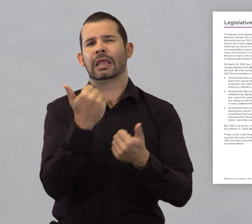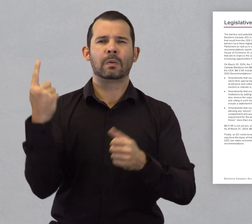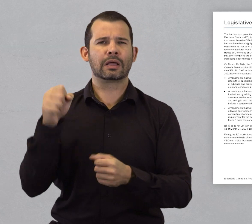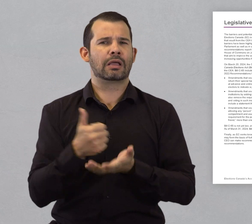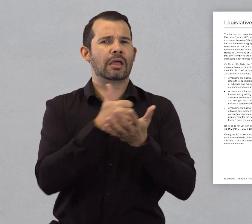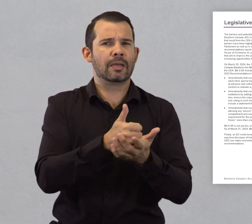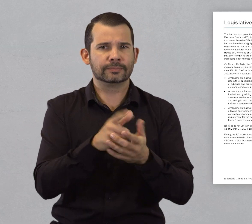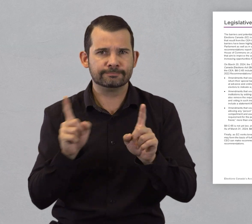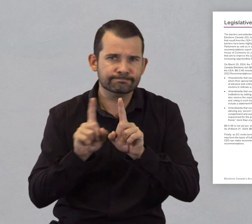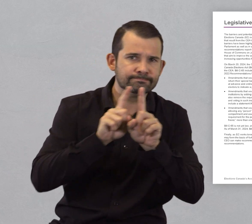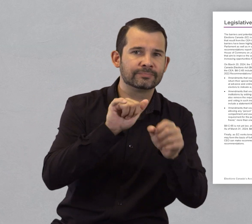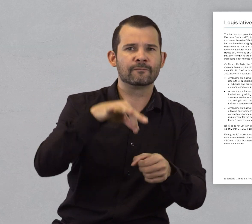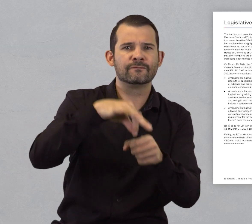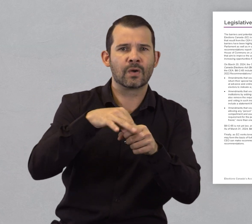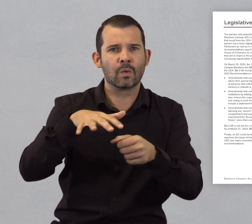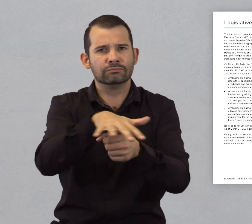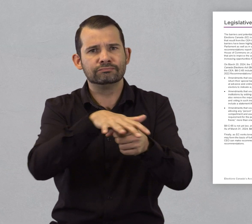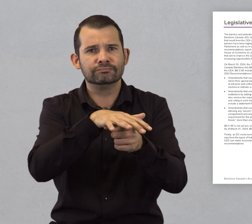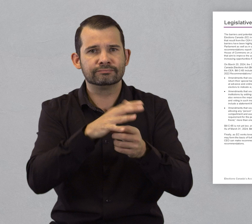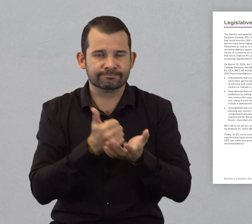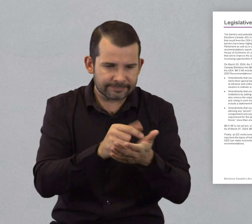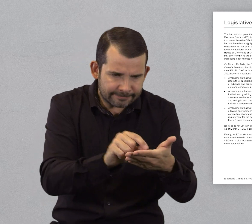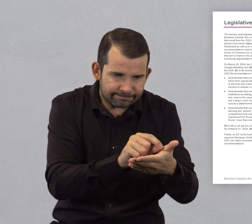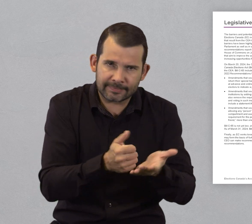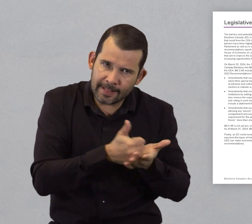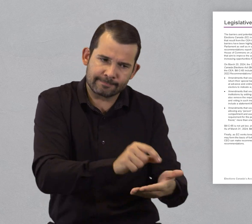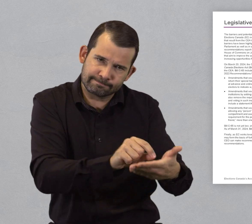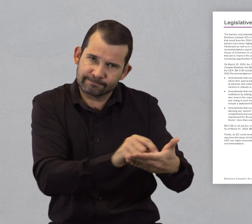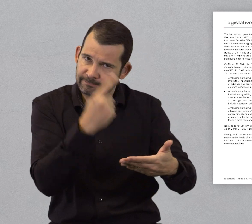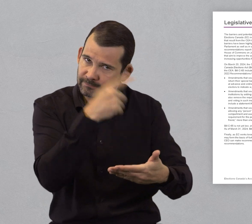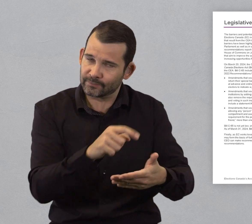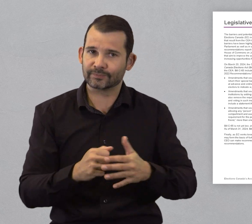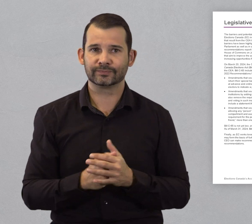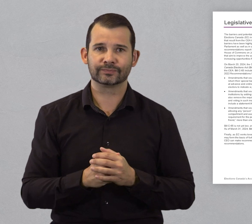accompany them in the voting compartment and assist them to mark their ballot.